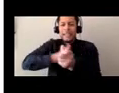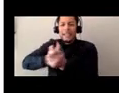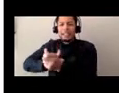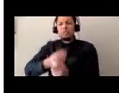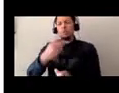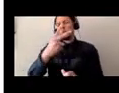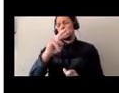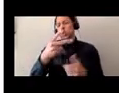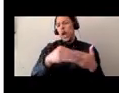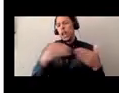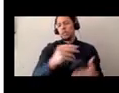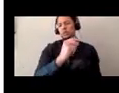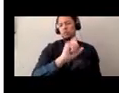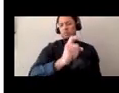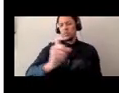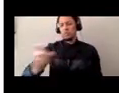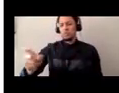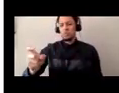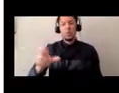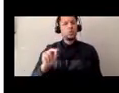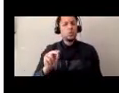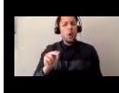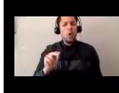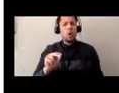Some people may need no additional support.